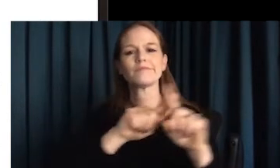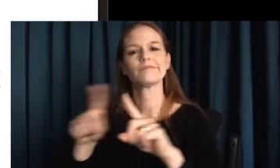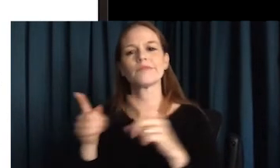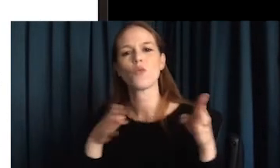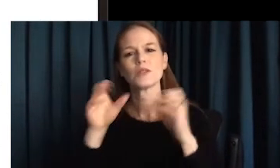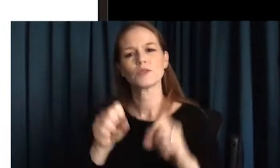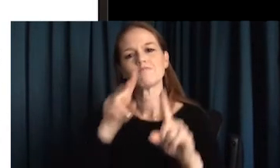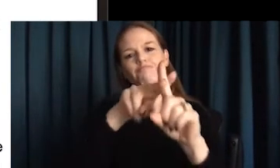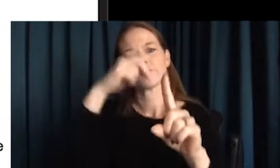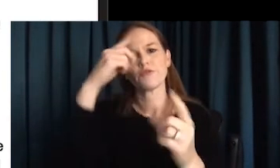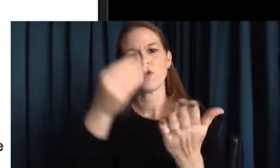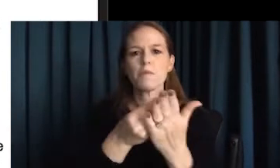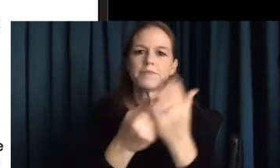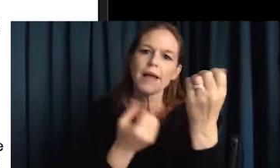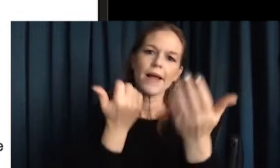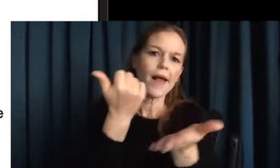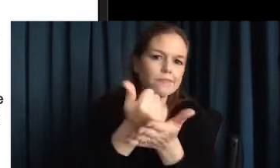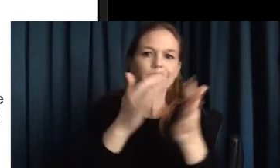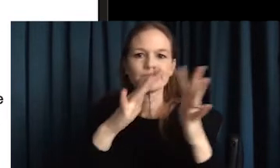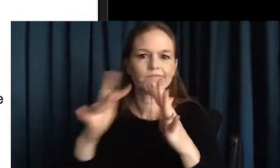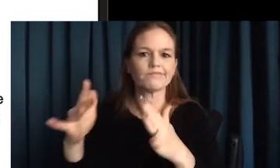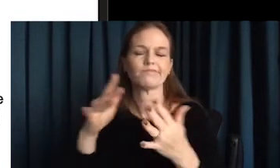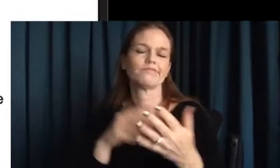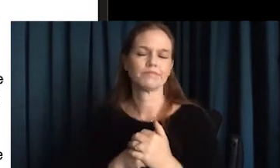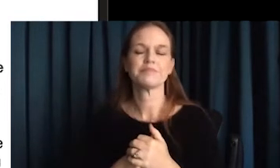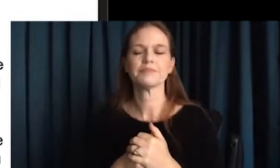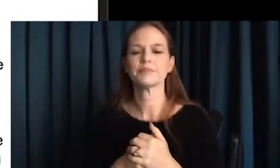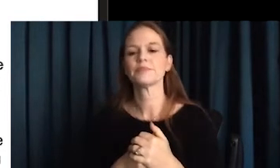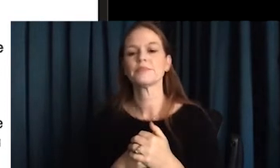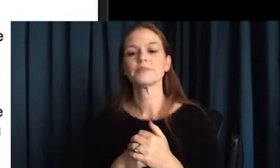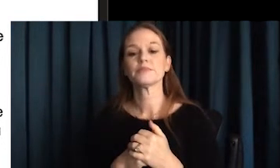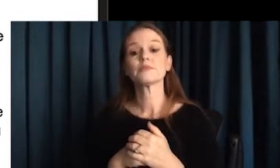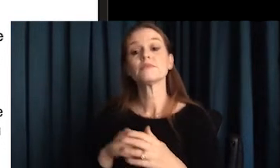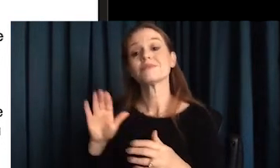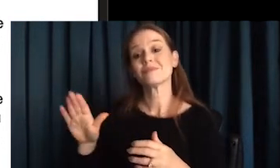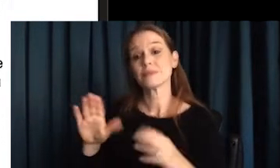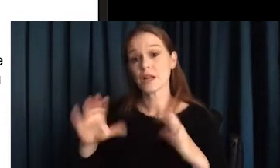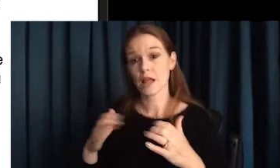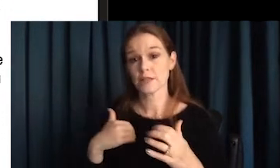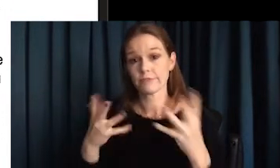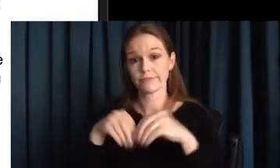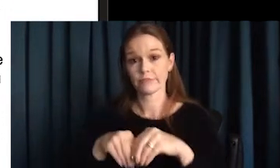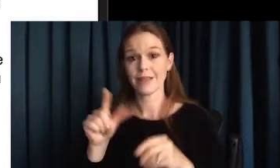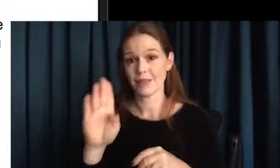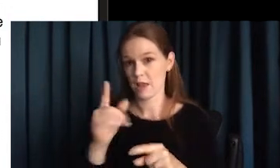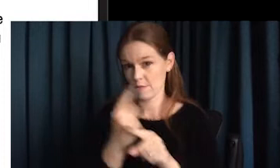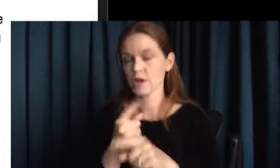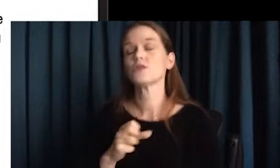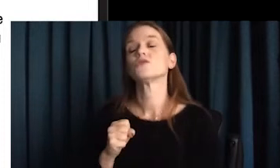that you can apply for to help you pay for these things. Since this course has a lab included, he talks about the lab kits and microscopes.